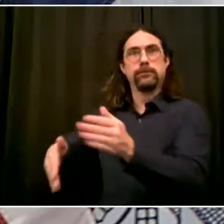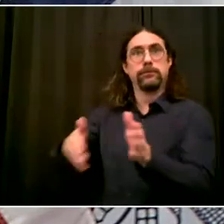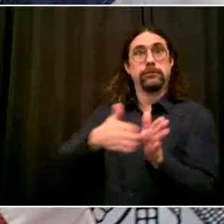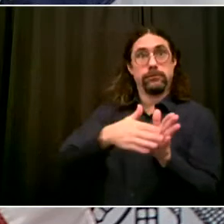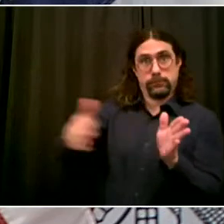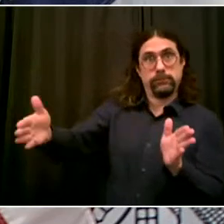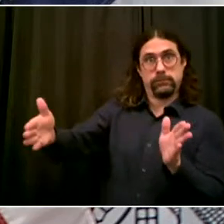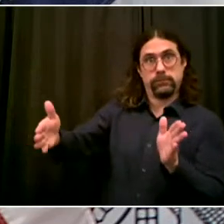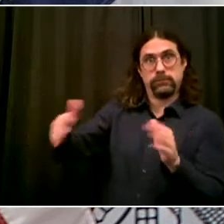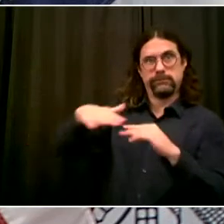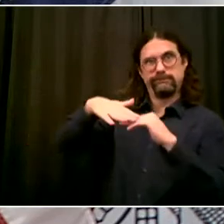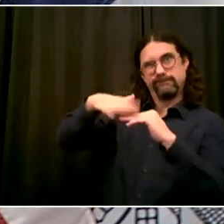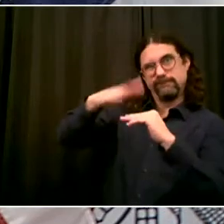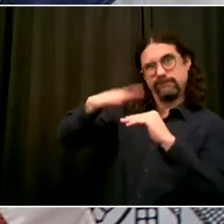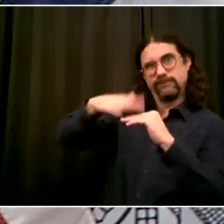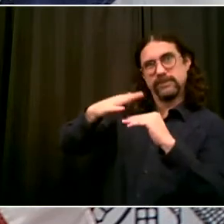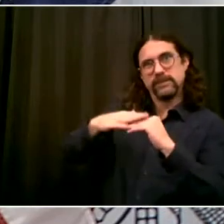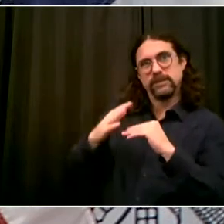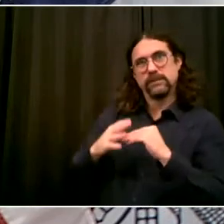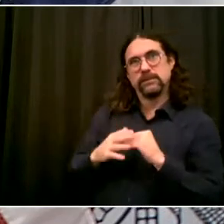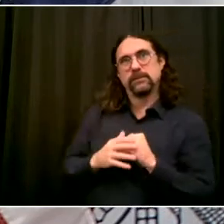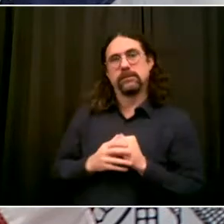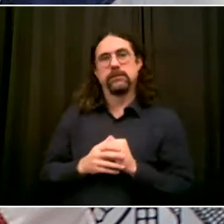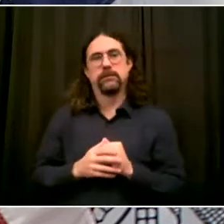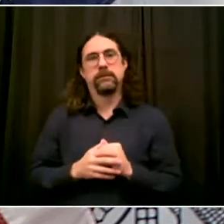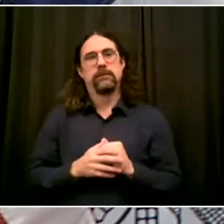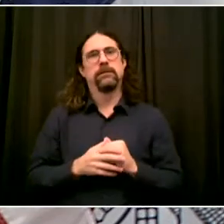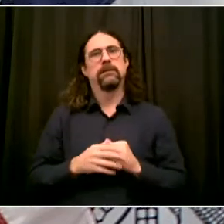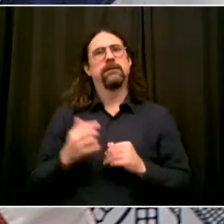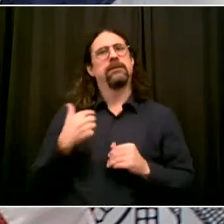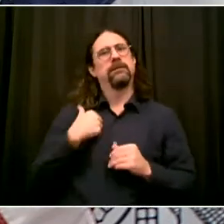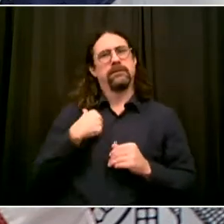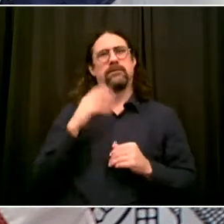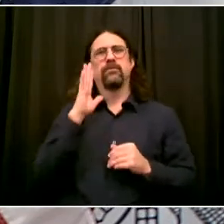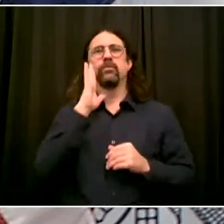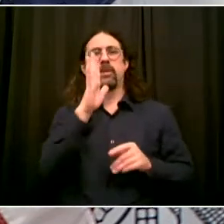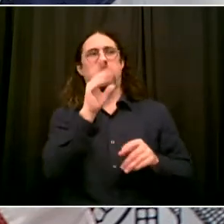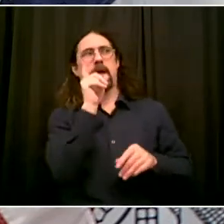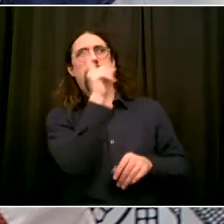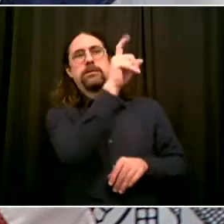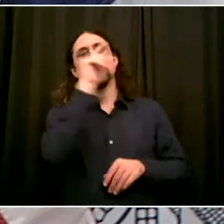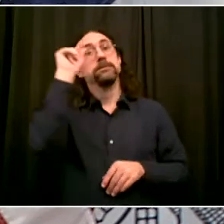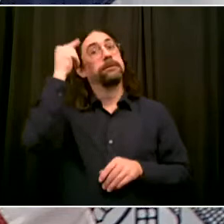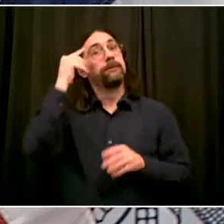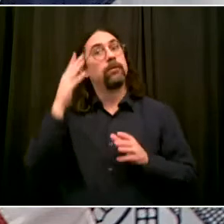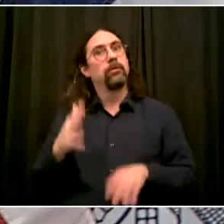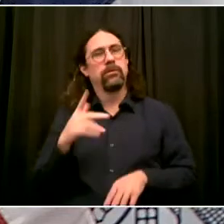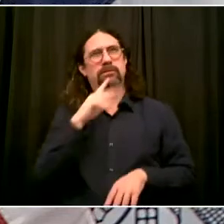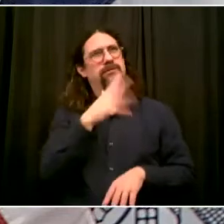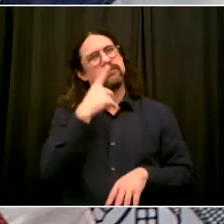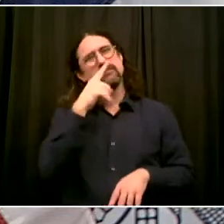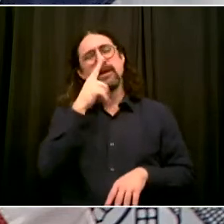REOPENING AND YOU HAVE TO DO REGULAR TESTING IN THE SCHOOLS SO WERE GOING TO SHUT DOWN A LOLOT OF ART TESTING RESOURCES INTO IT THAT'S WHY WE